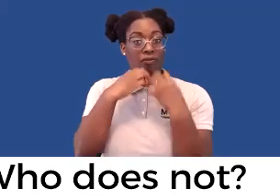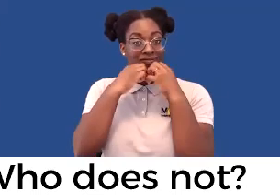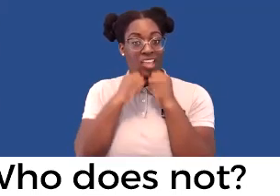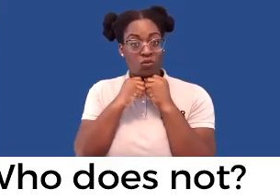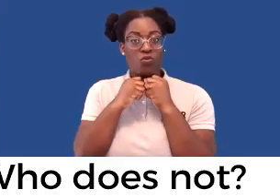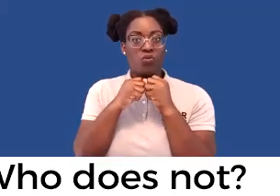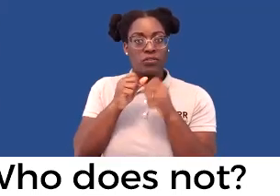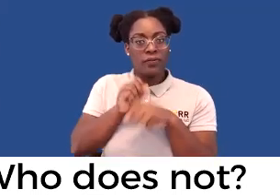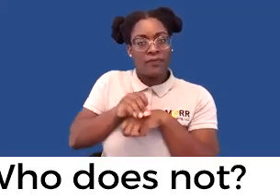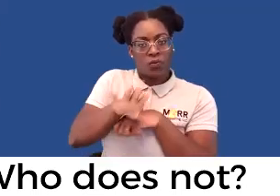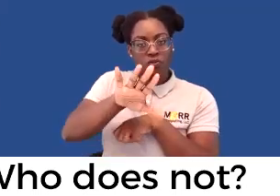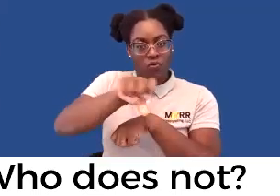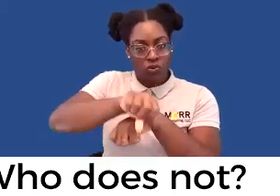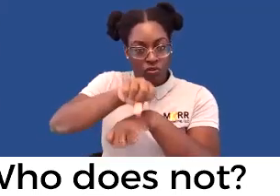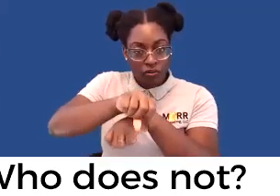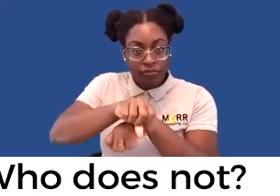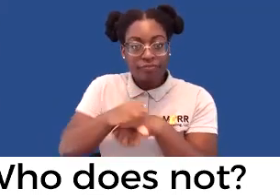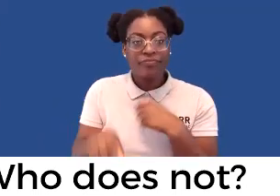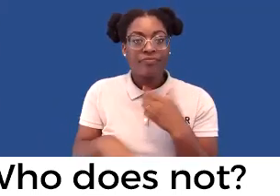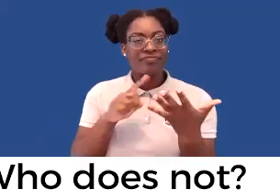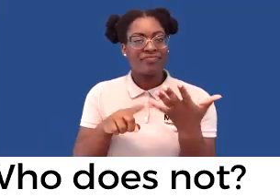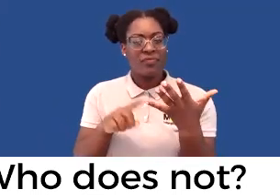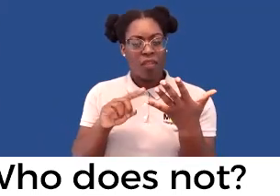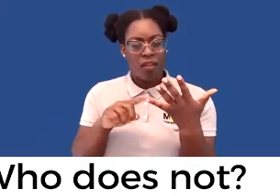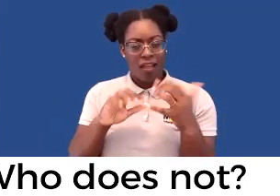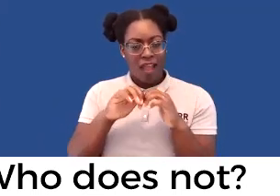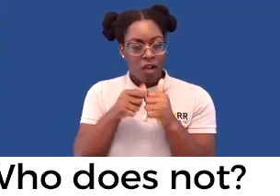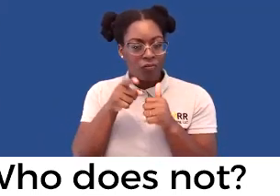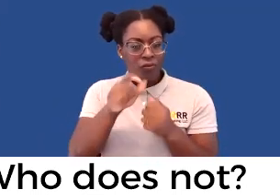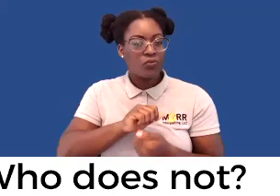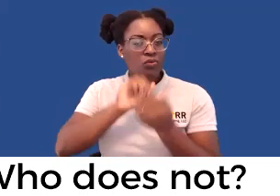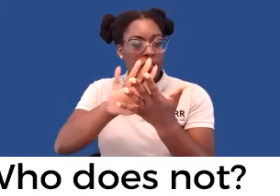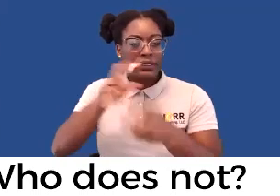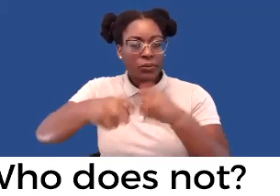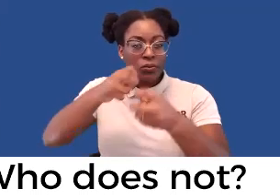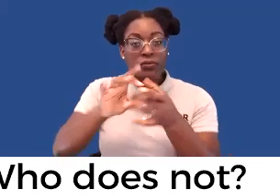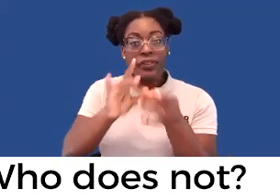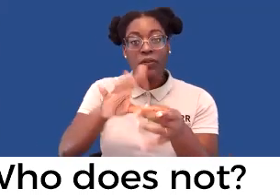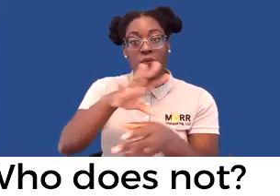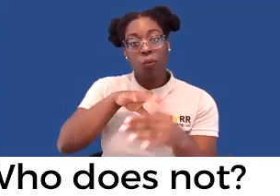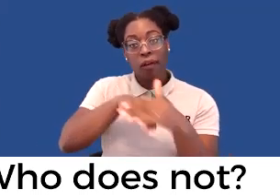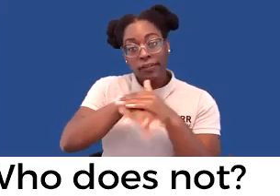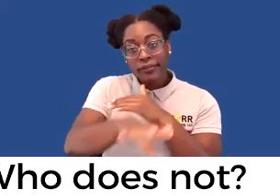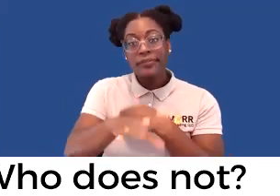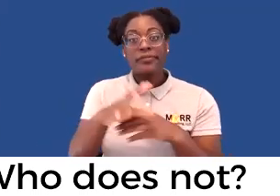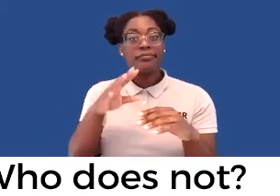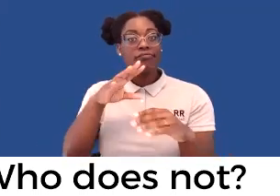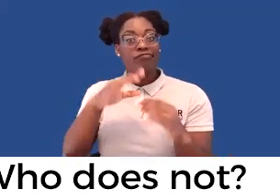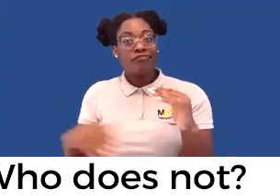How have you addressed issues of access and equity, inclusivity? How do you know you've done it successfully?